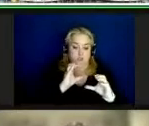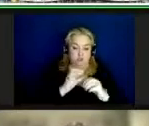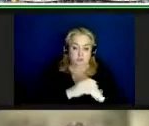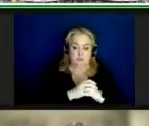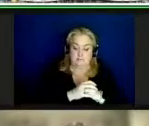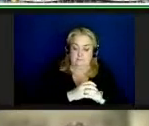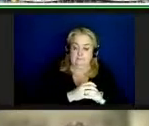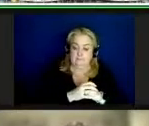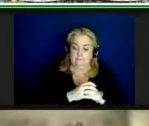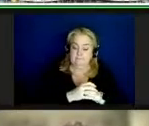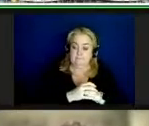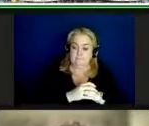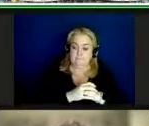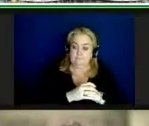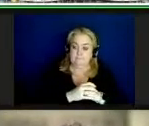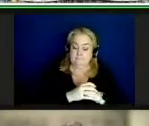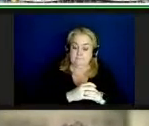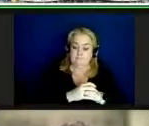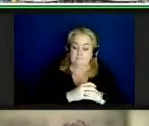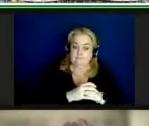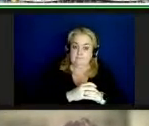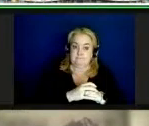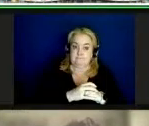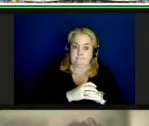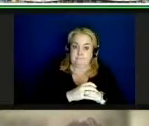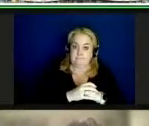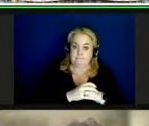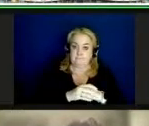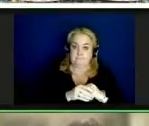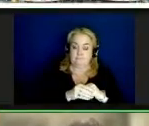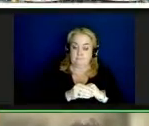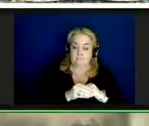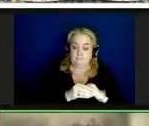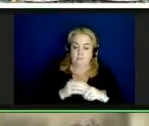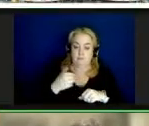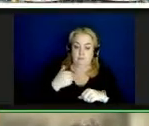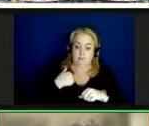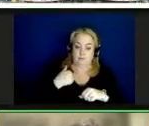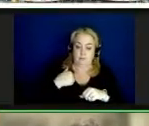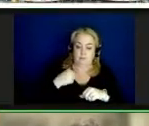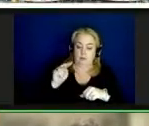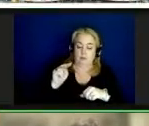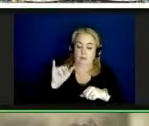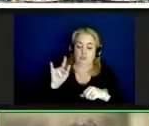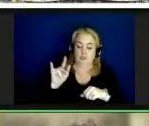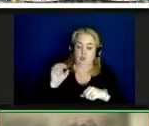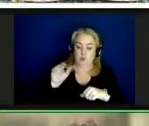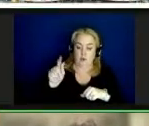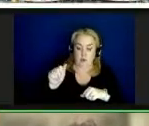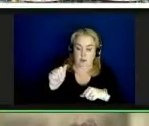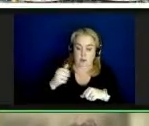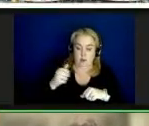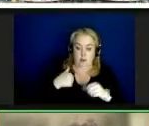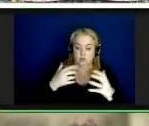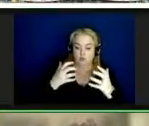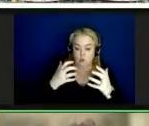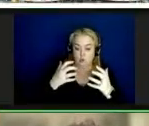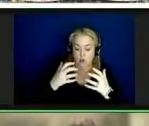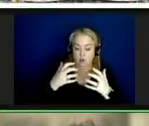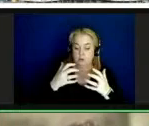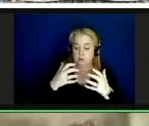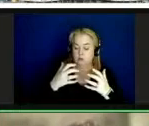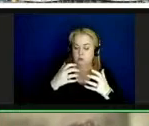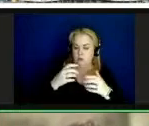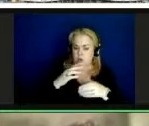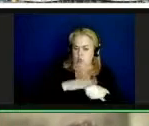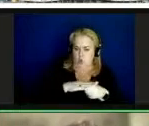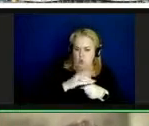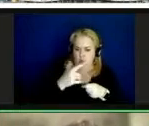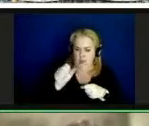SENDING THINGS TO VOTERS.